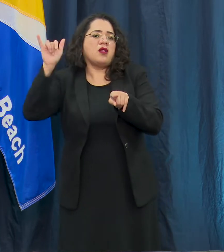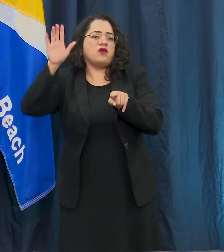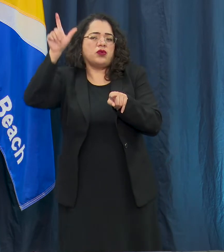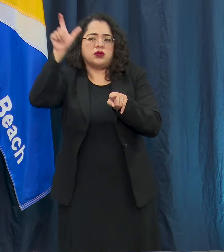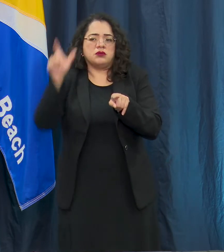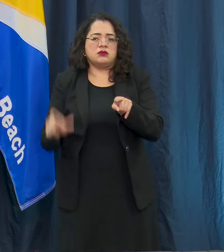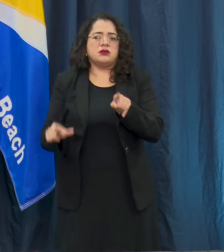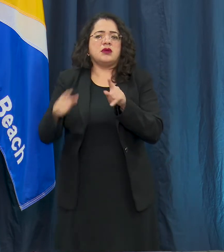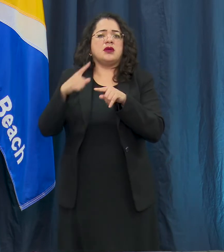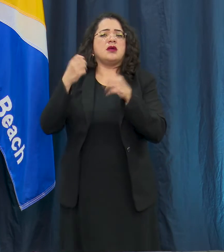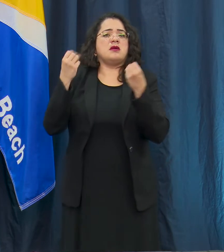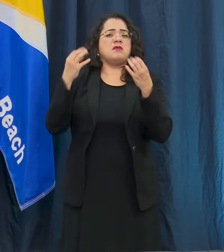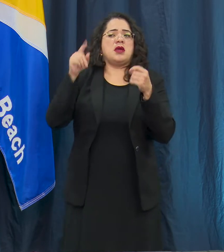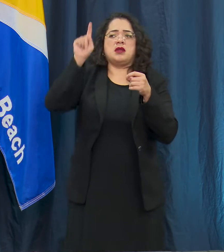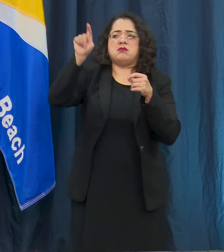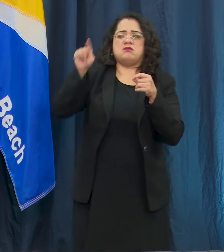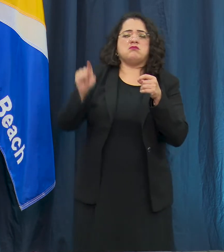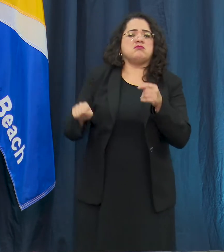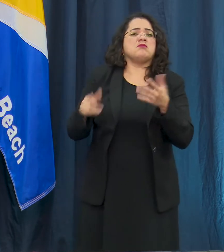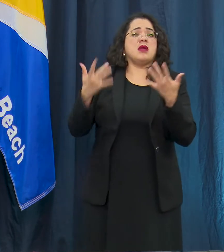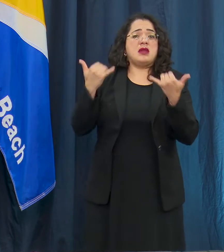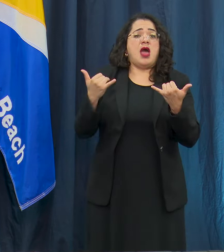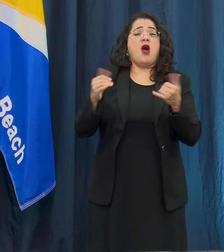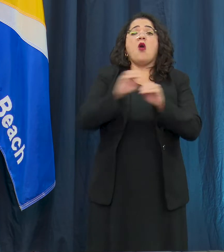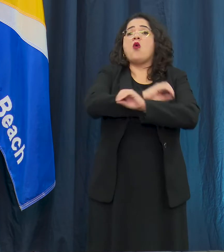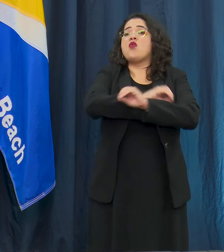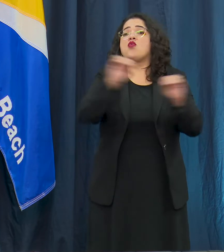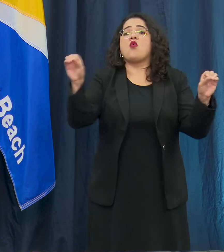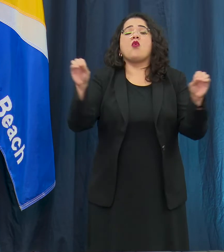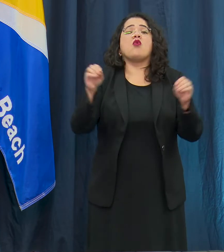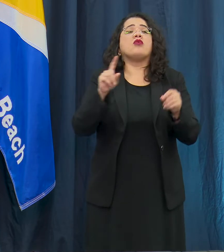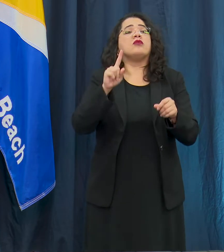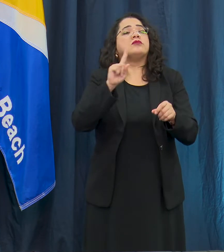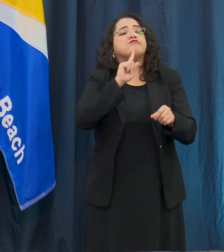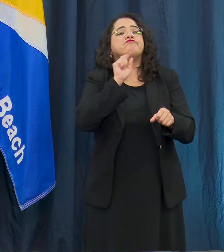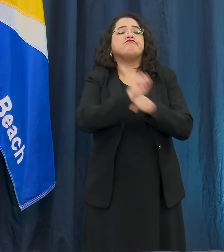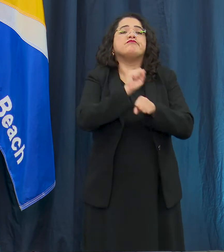open ended now their date so there is no official date. As we move forward we